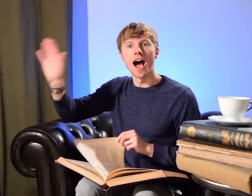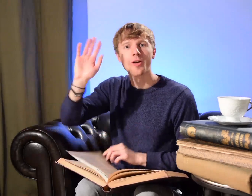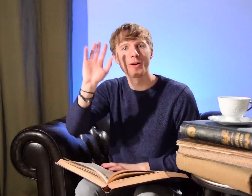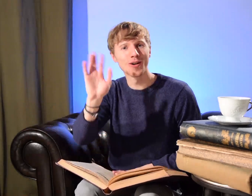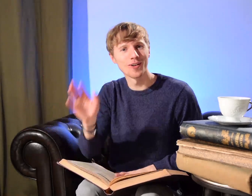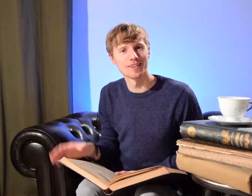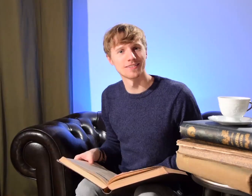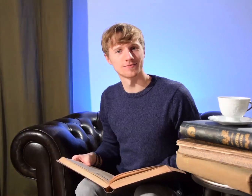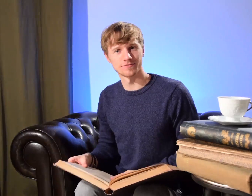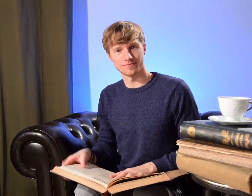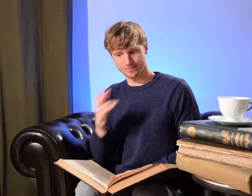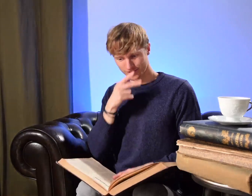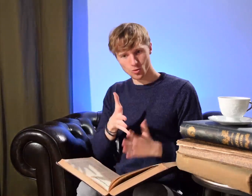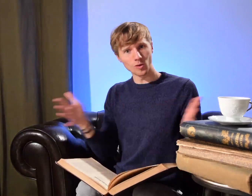Ah, hello!